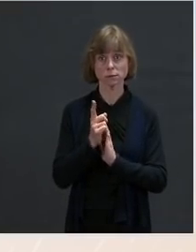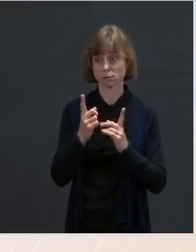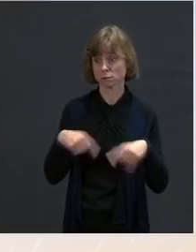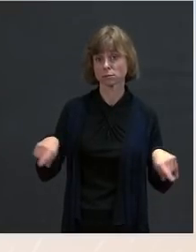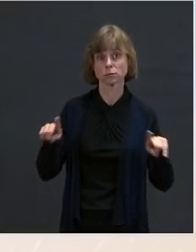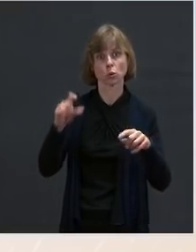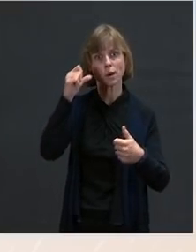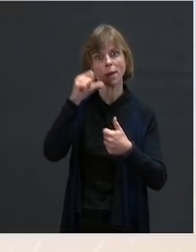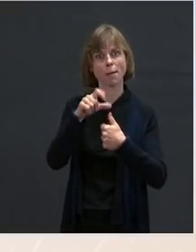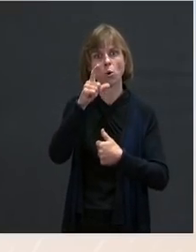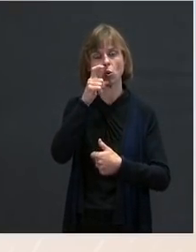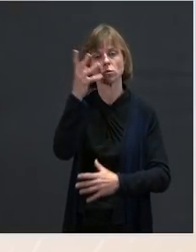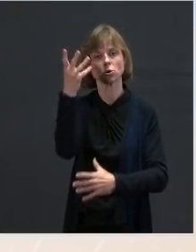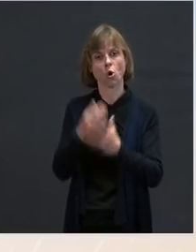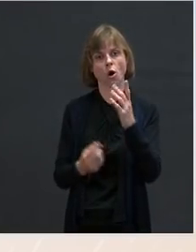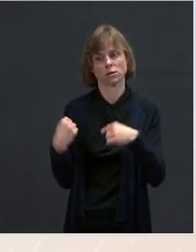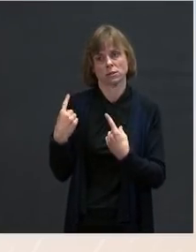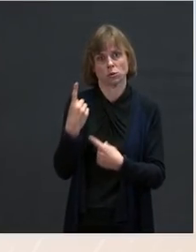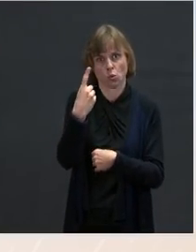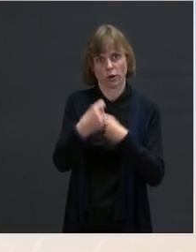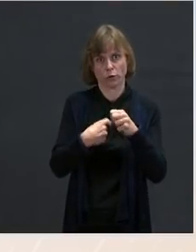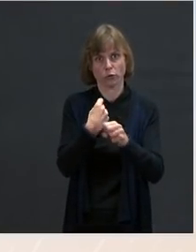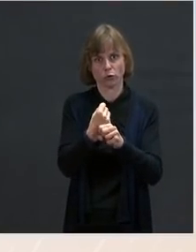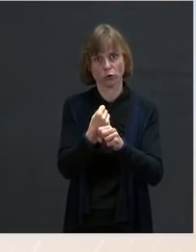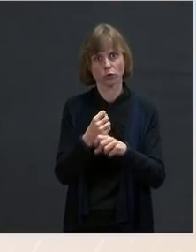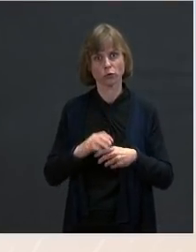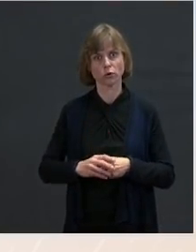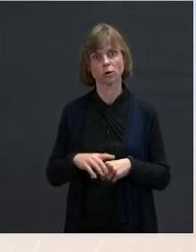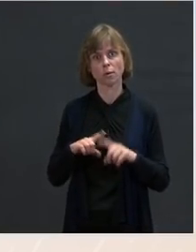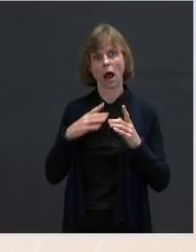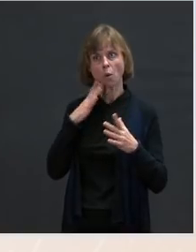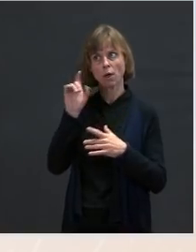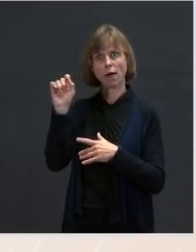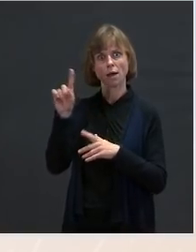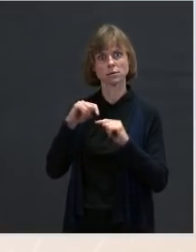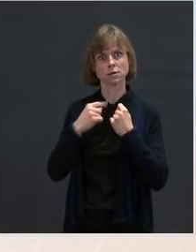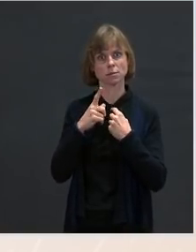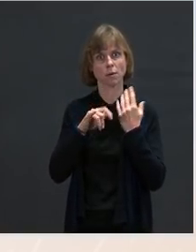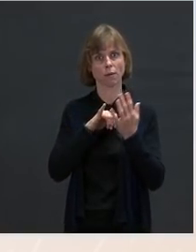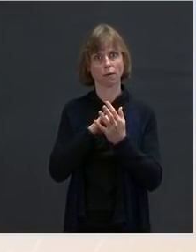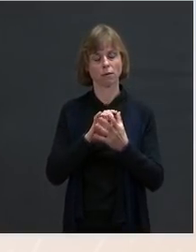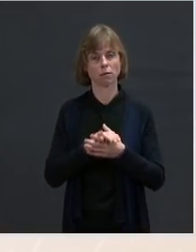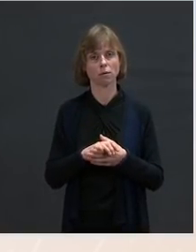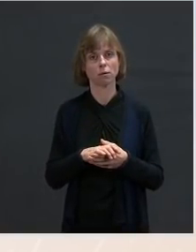But I'm happy to talk to our team if there's anything like that under consideration. The Press: One other question too. Previously, you mentioned that there are concerns about